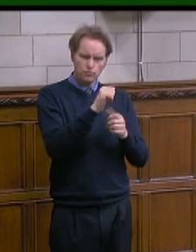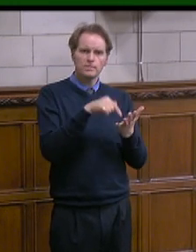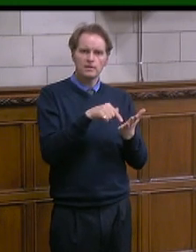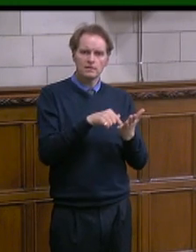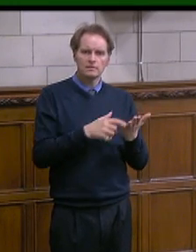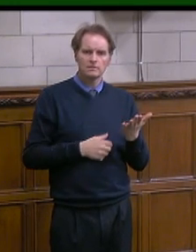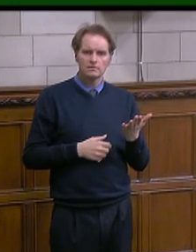Members here today—including my hon.